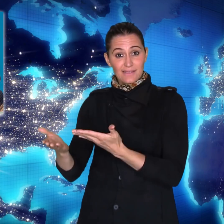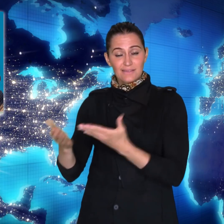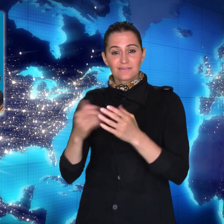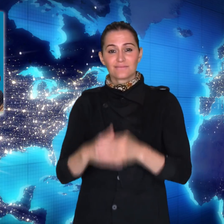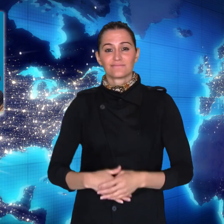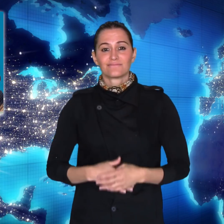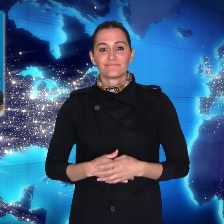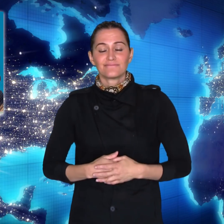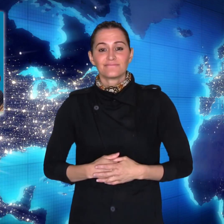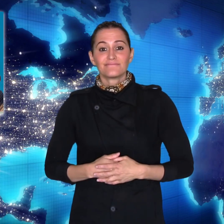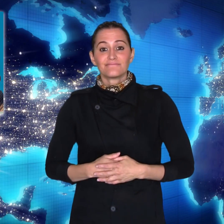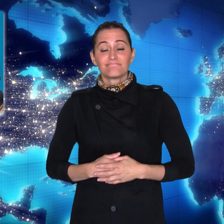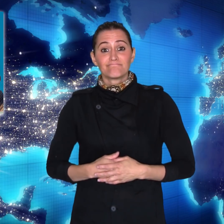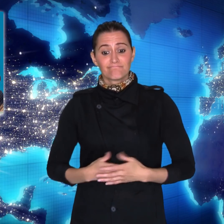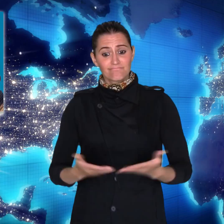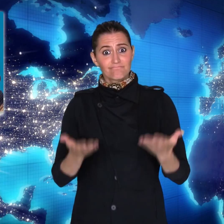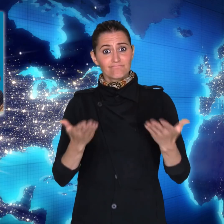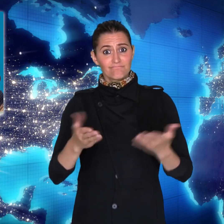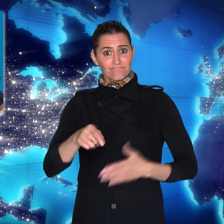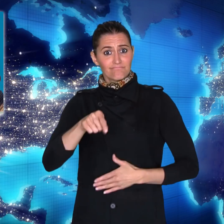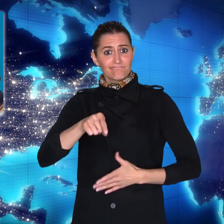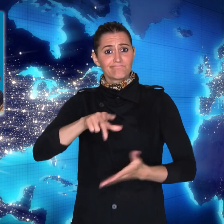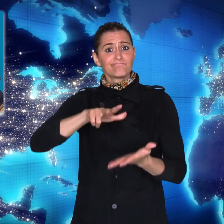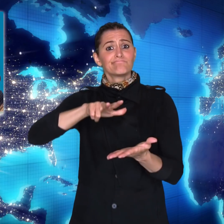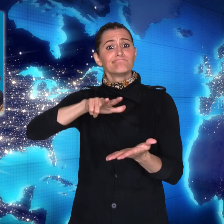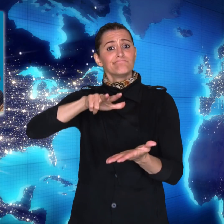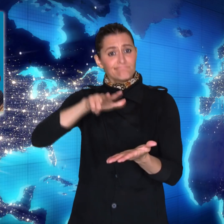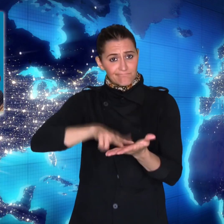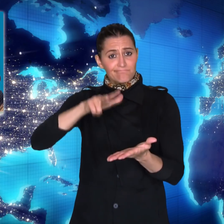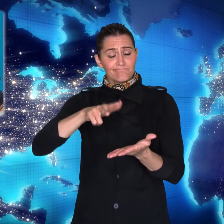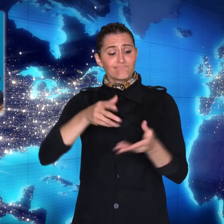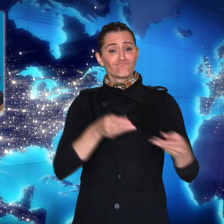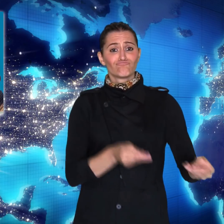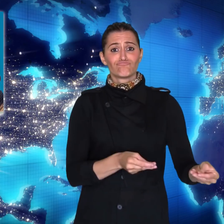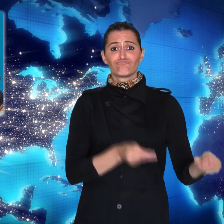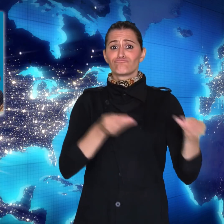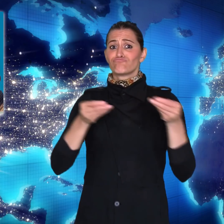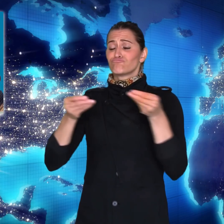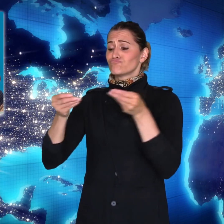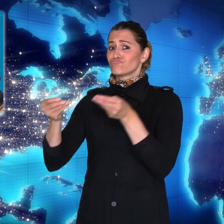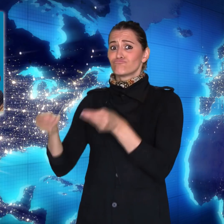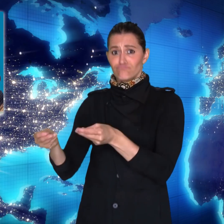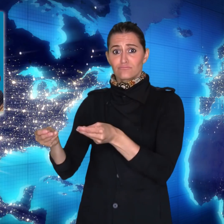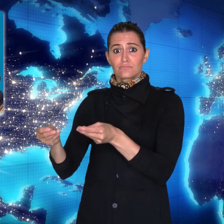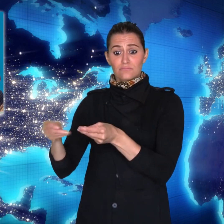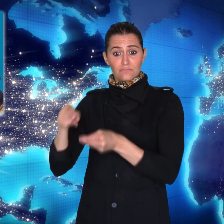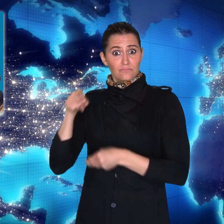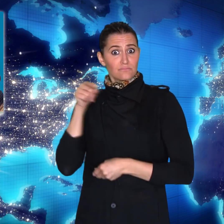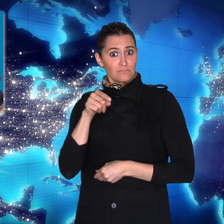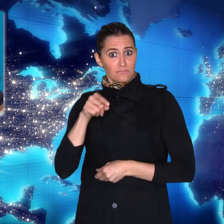This decision is considered historic as